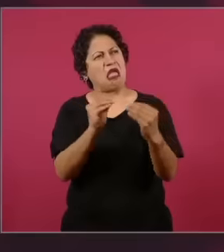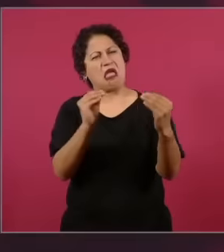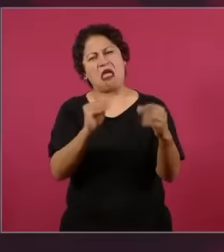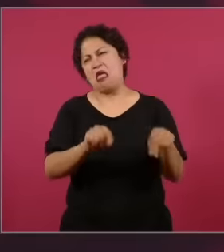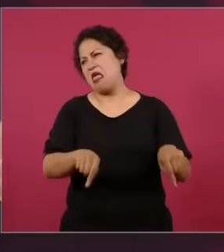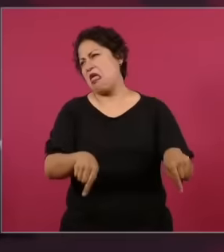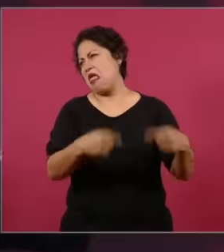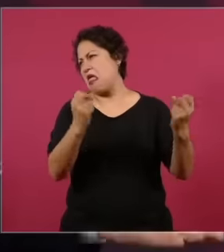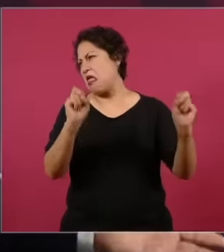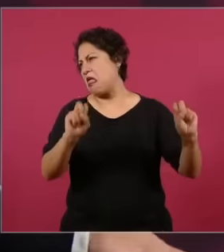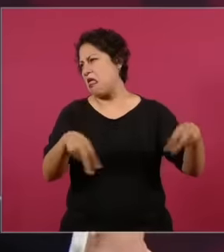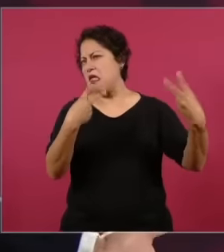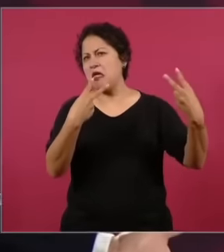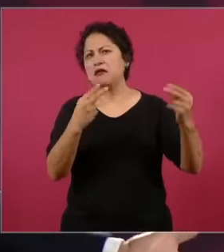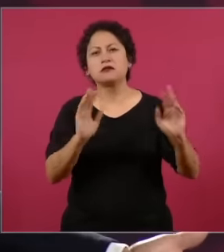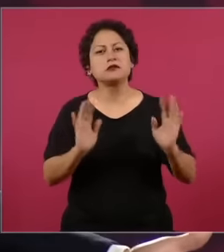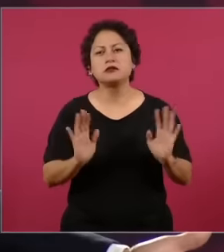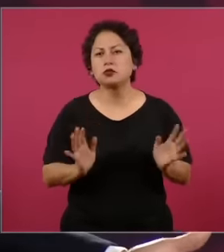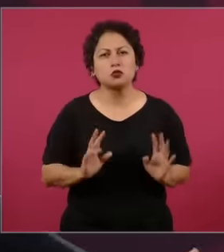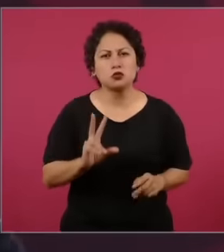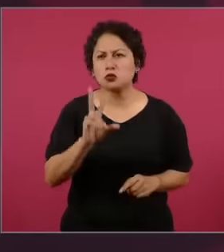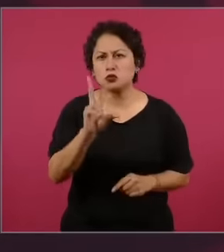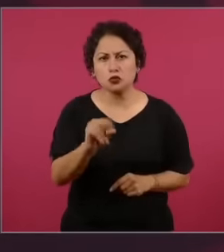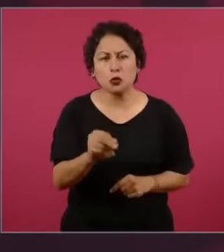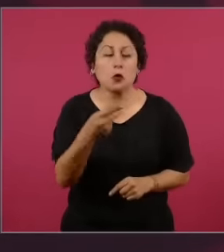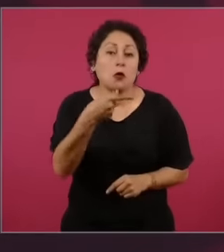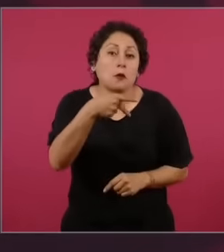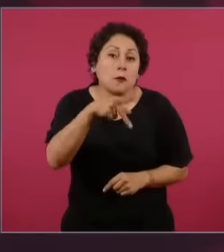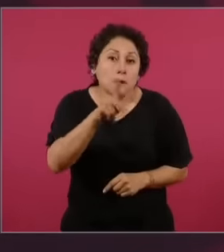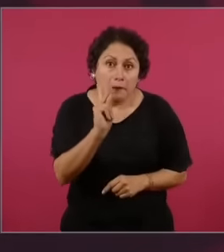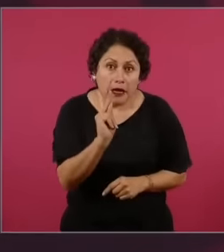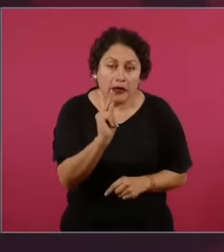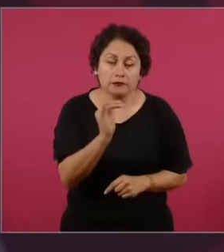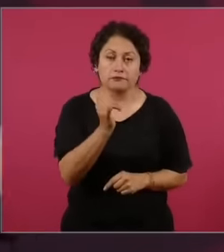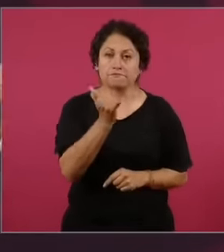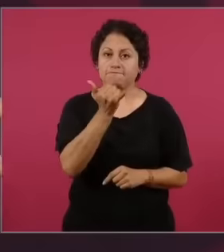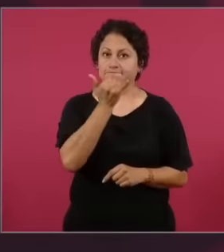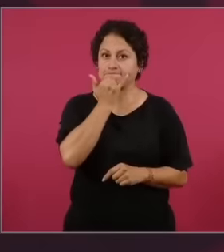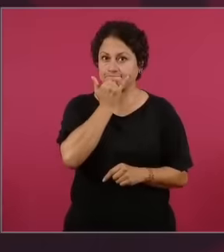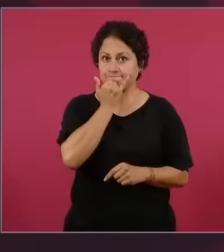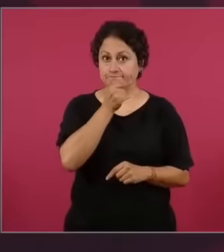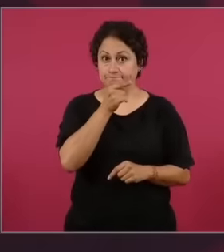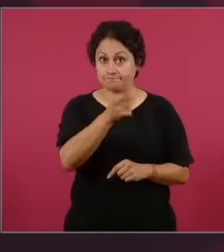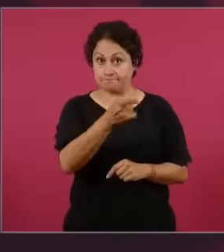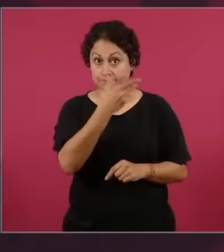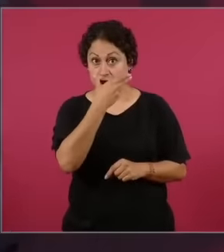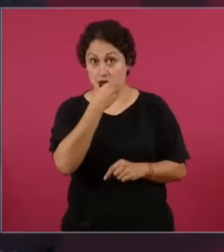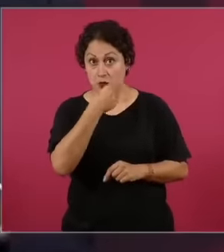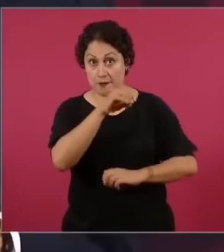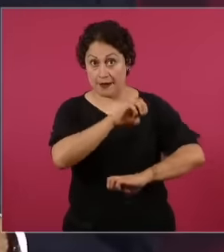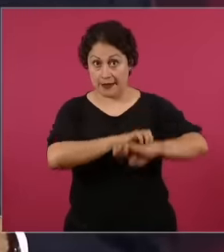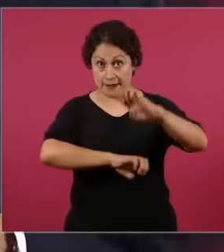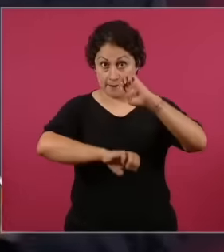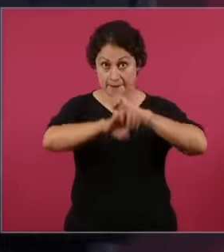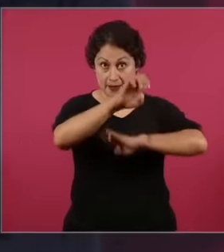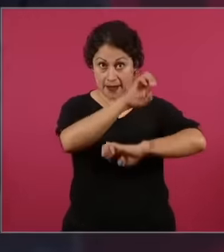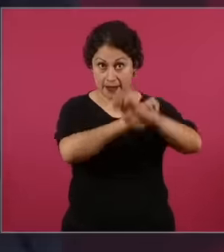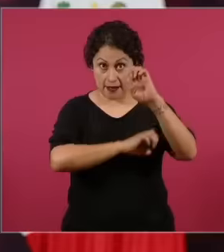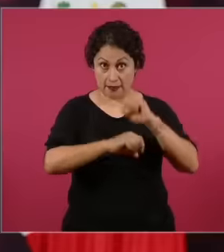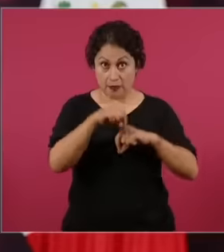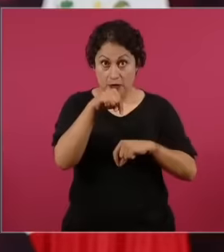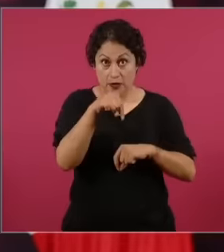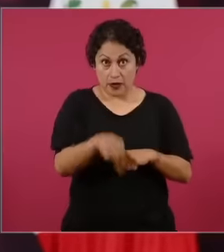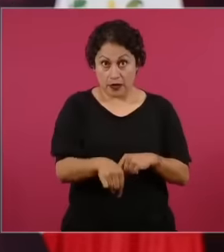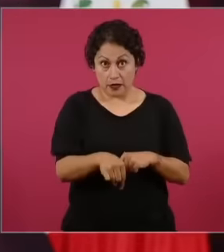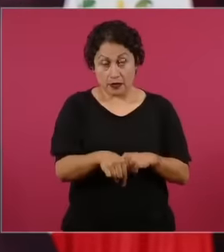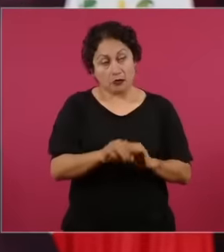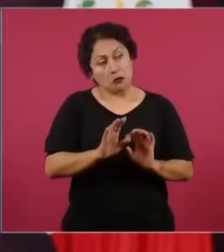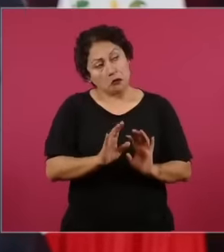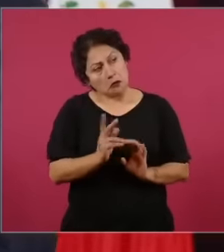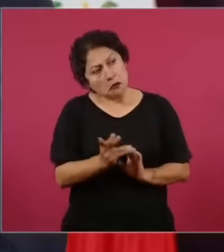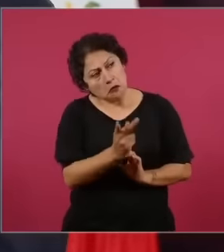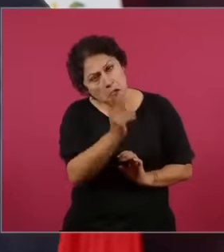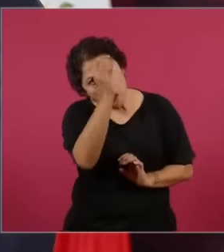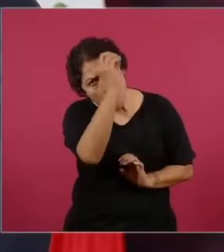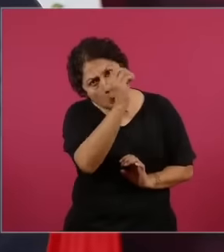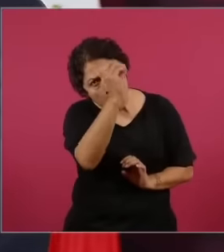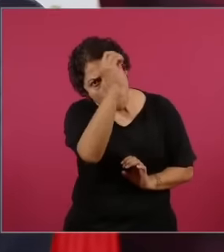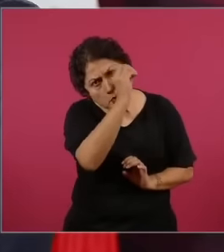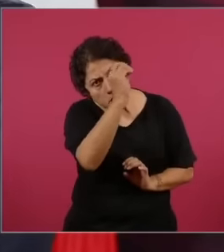But how are we going to allow him to think that what we are